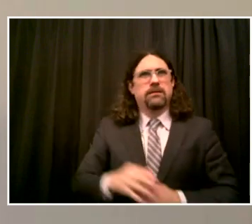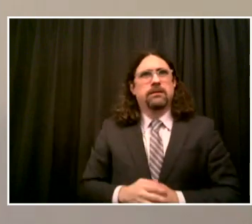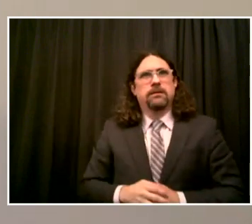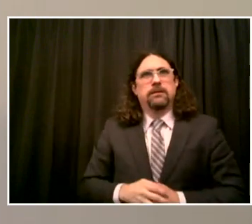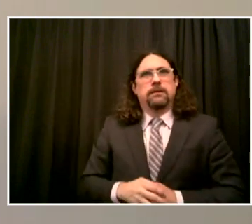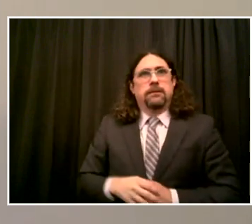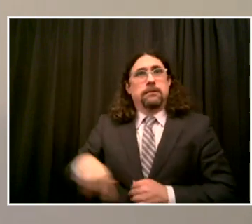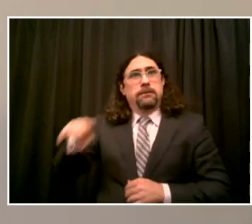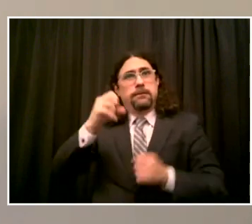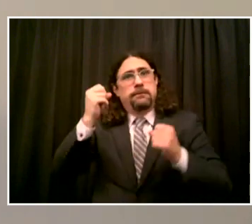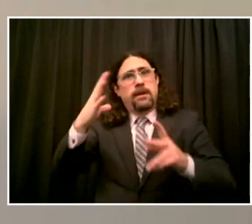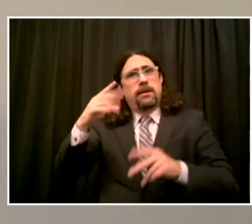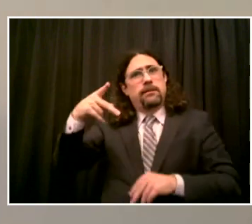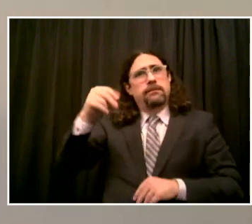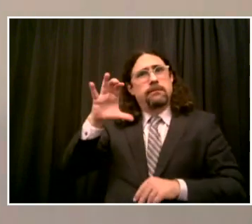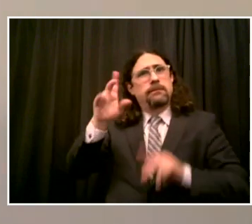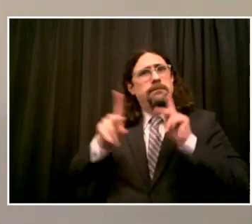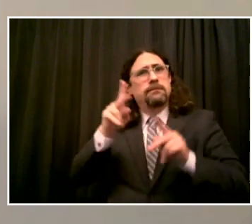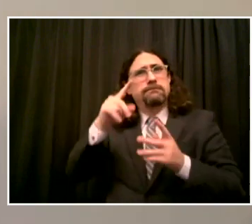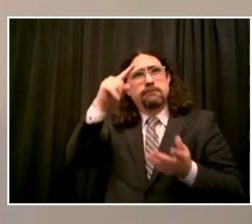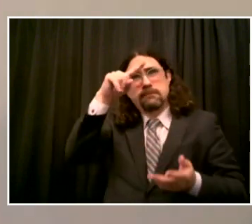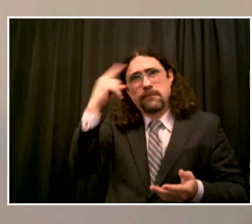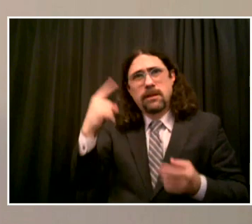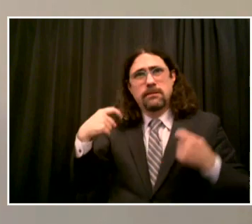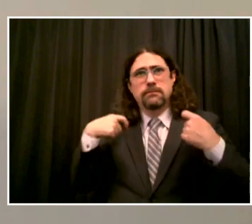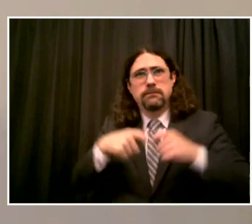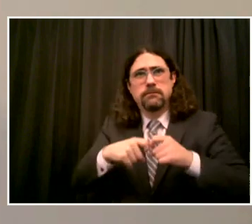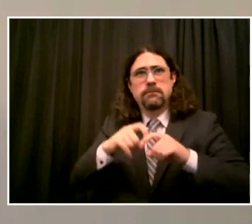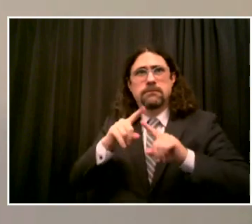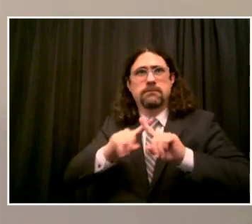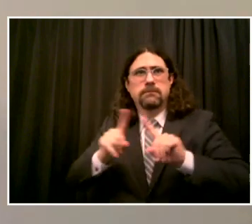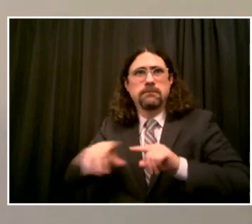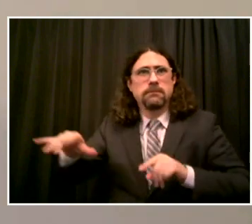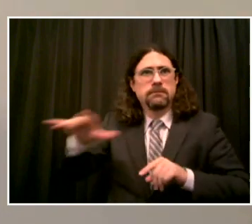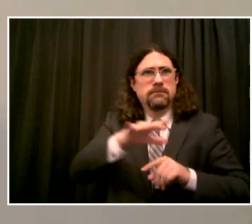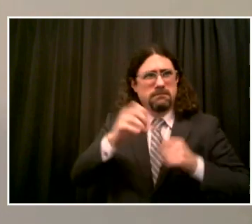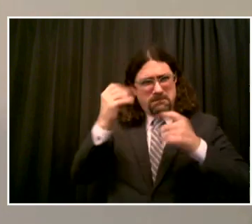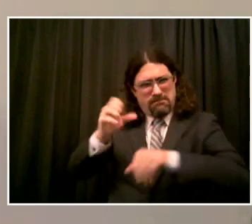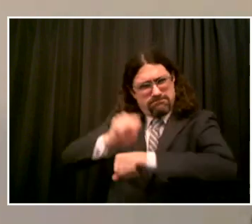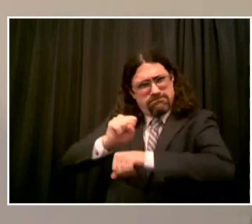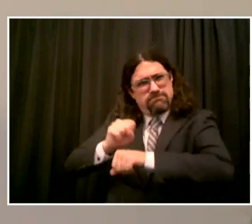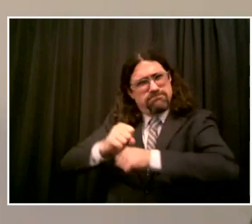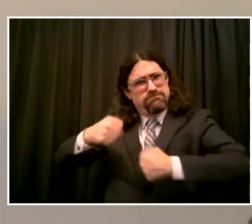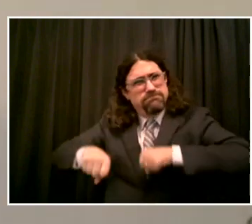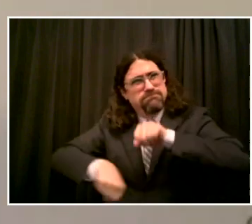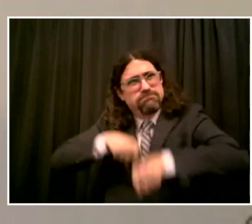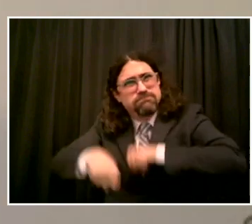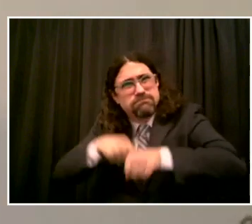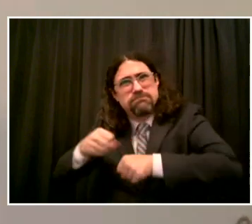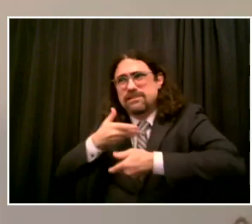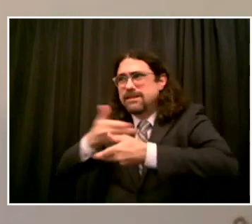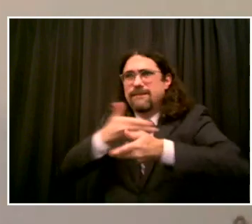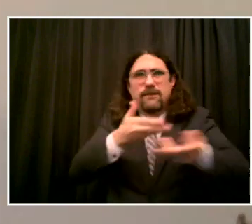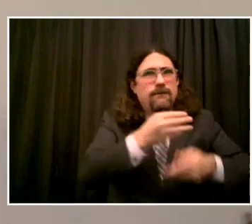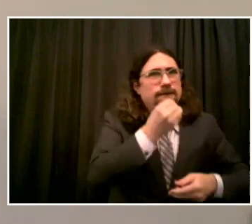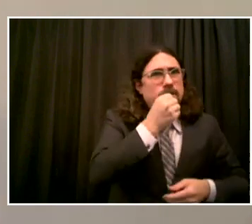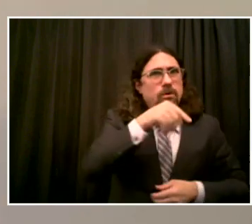FOOD FROMM OSTLY PEOPLE OF COLOR. THEY EXPOSE THEMSELVES TO THE PANDEMIC EVERY DAY SOTHAT EWN YORKERS ACROSS